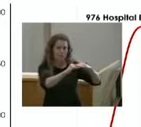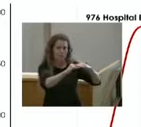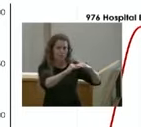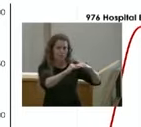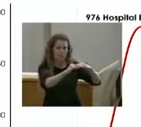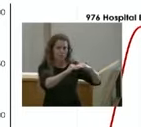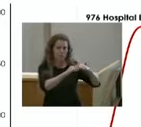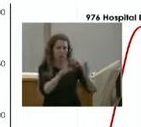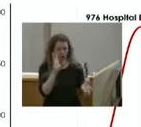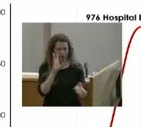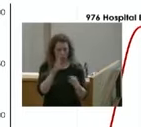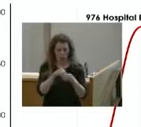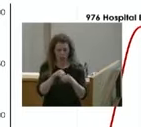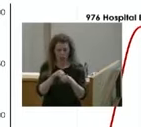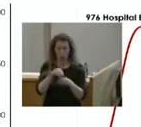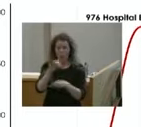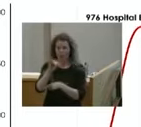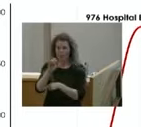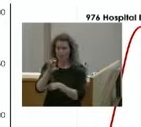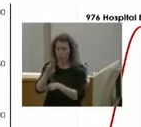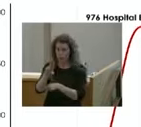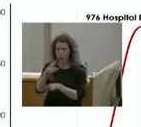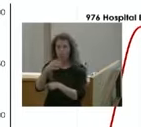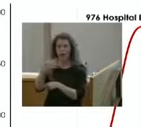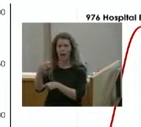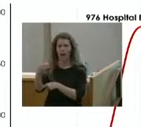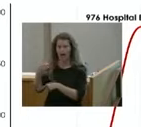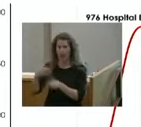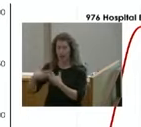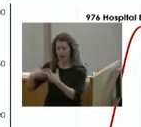or deaths, but they're all on the order of about six or seven times higher. And